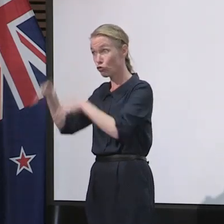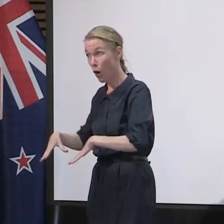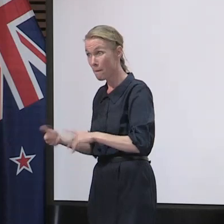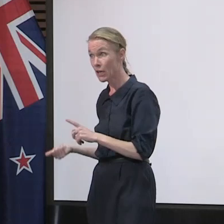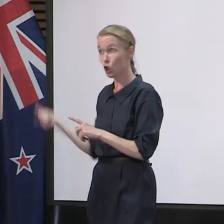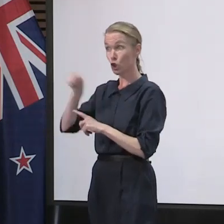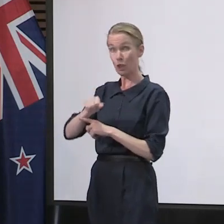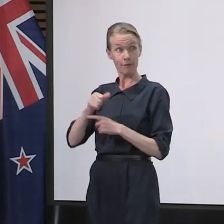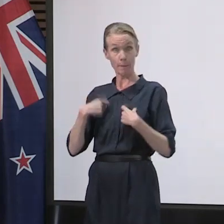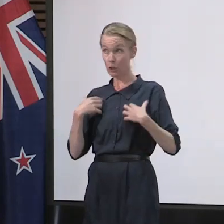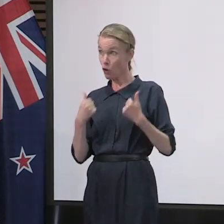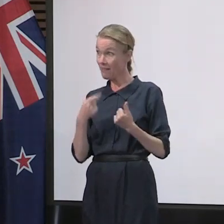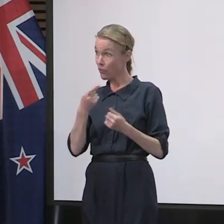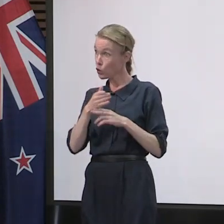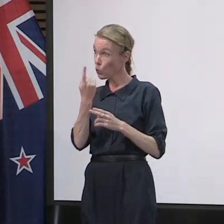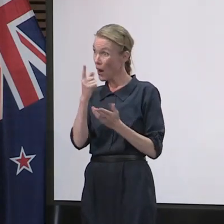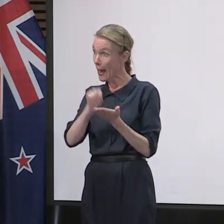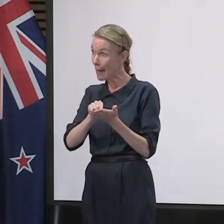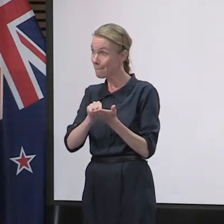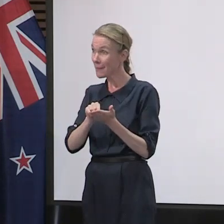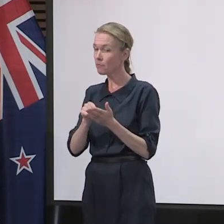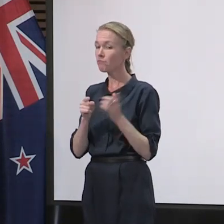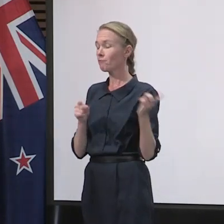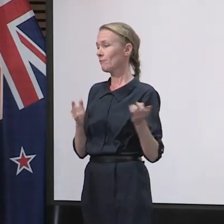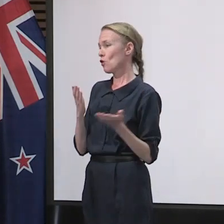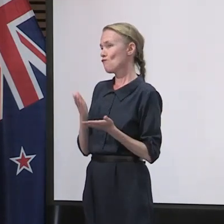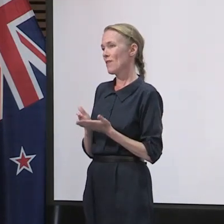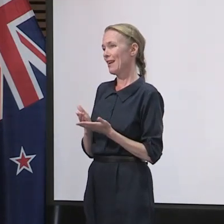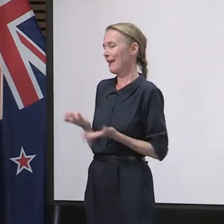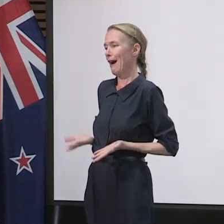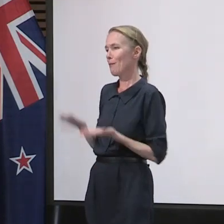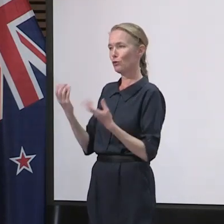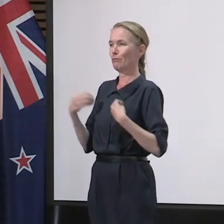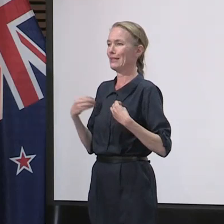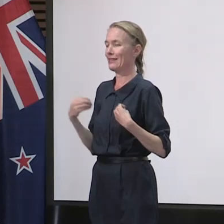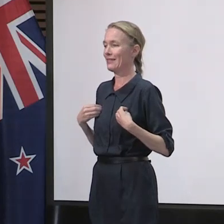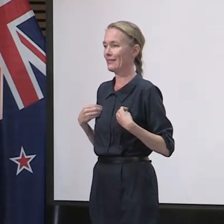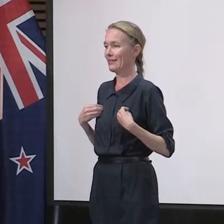Should people using ripple migrant onto the new app?